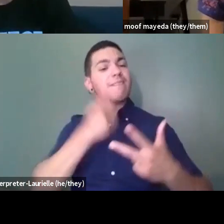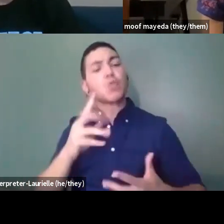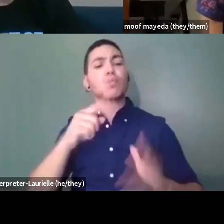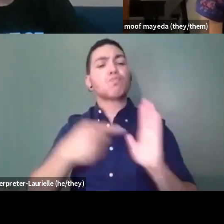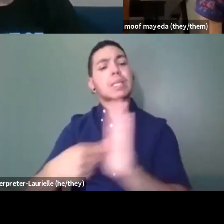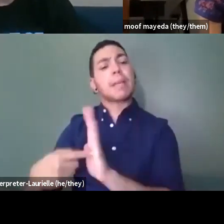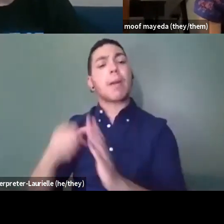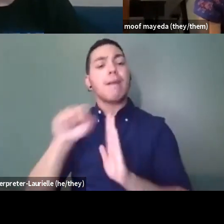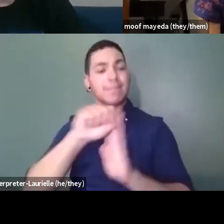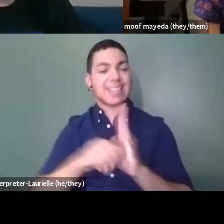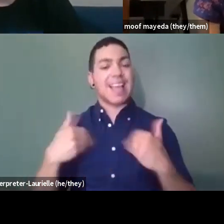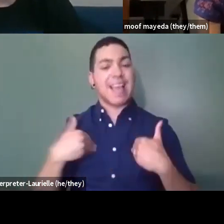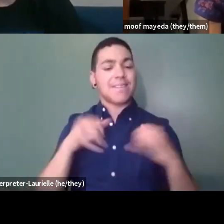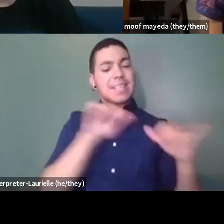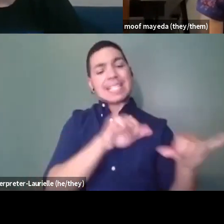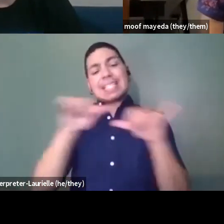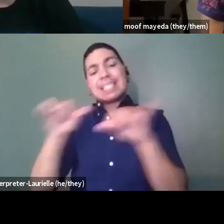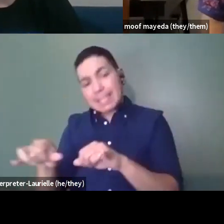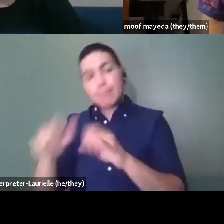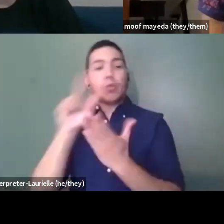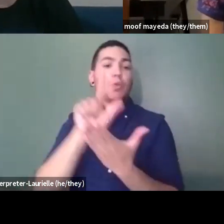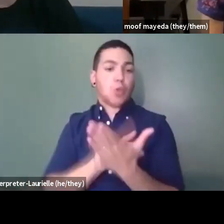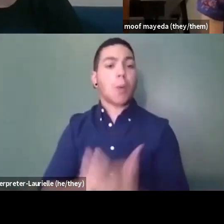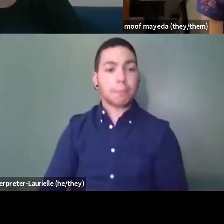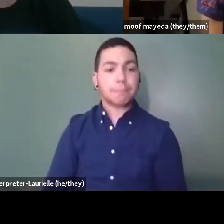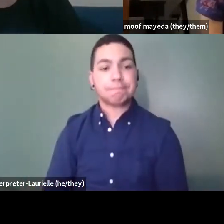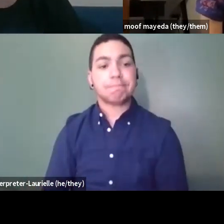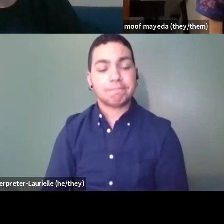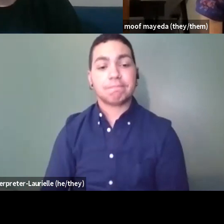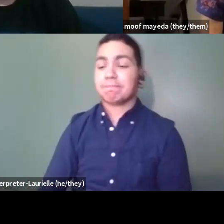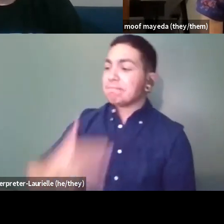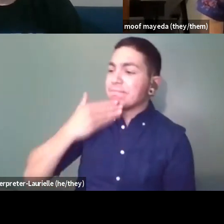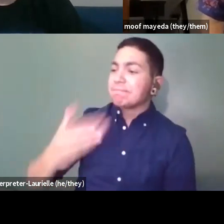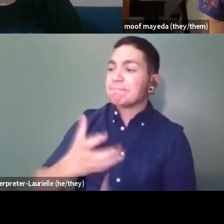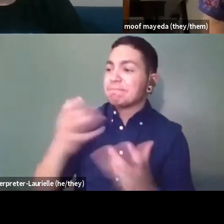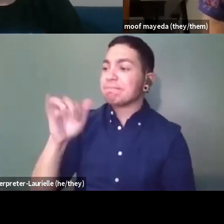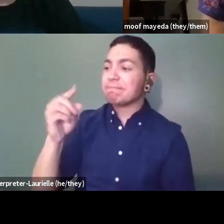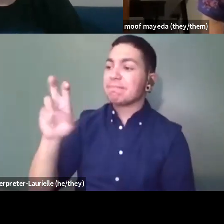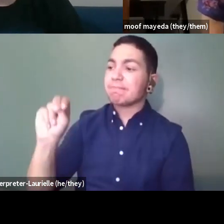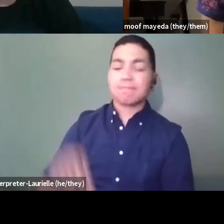to listen to you, whether that be a teacher or a counselor, is